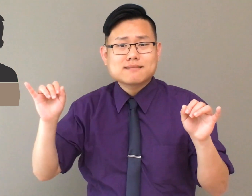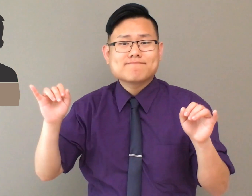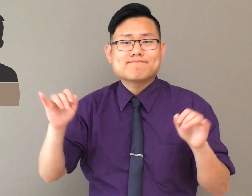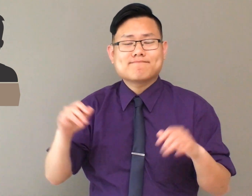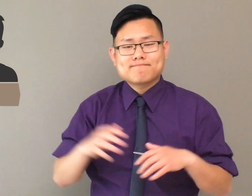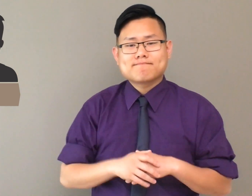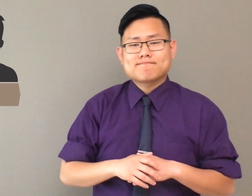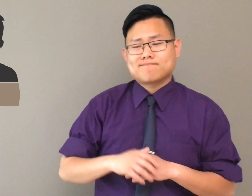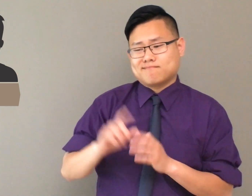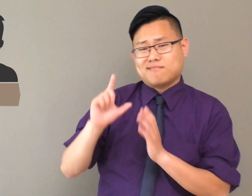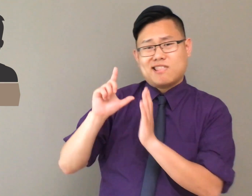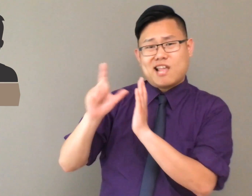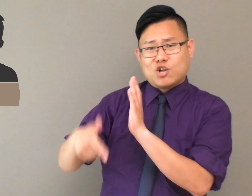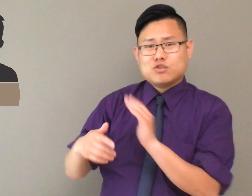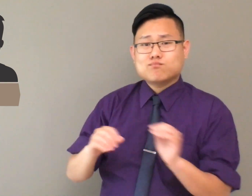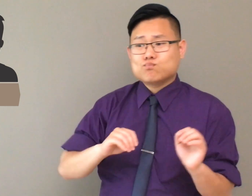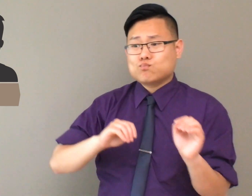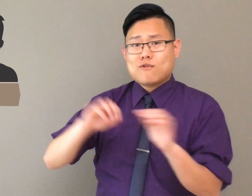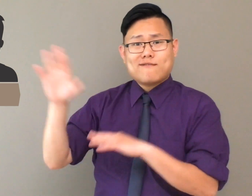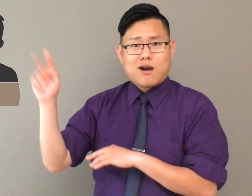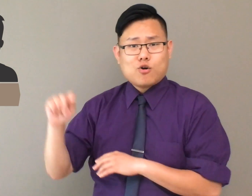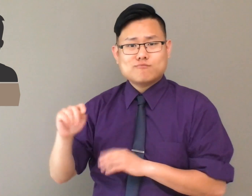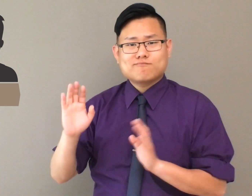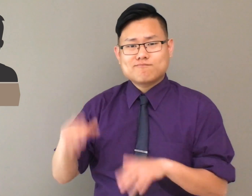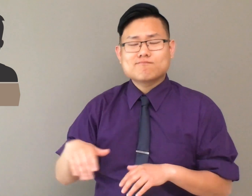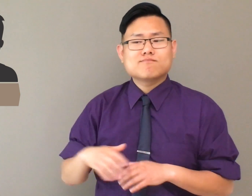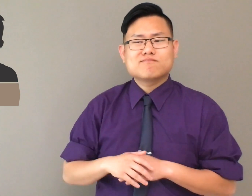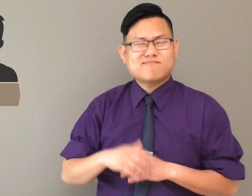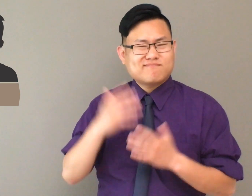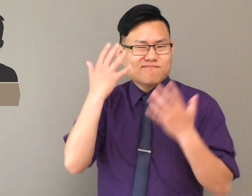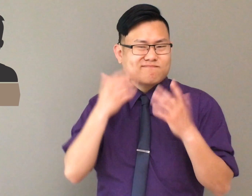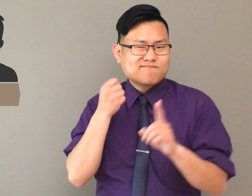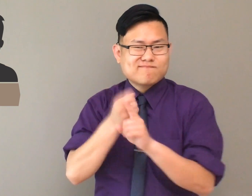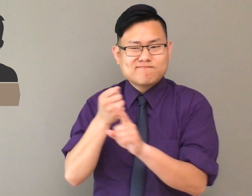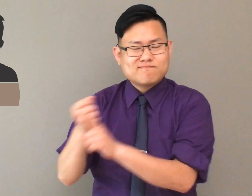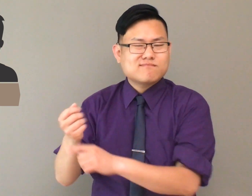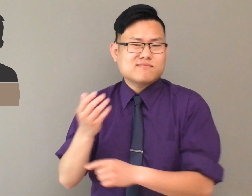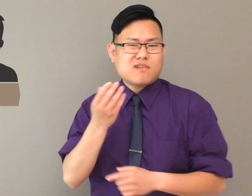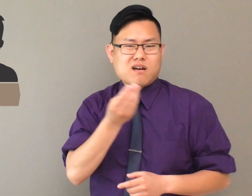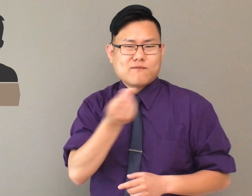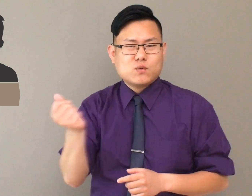of his own independence. He eventually moved out on his own but unfortunately had a few